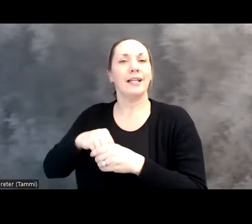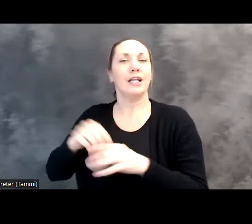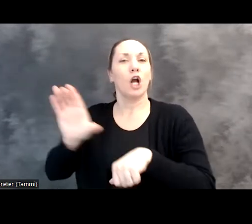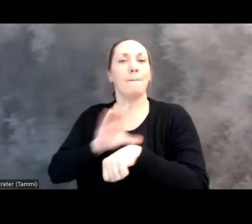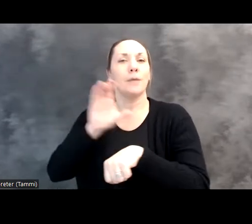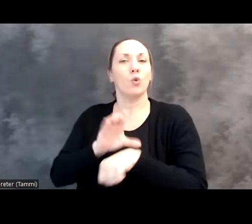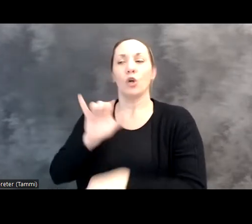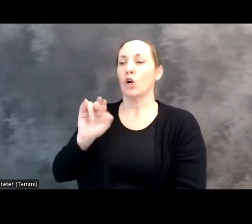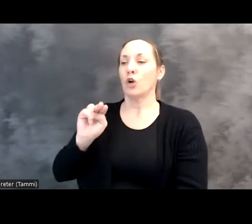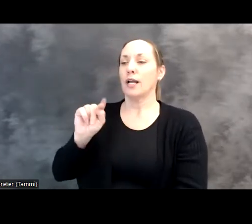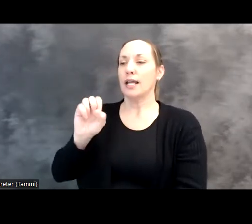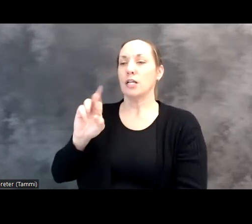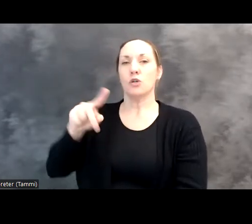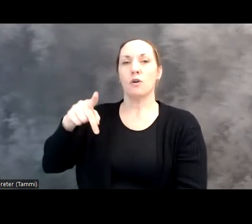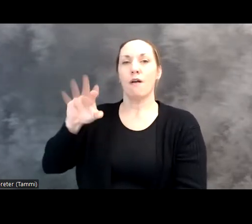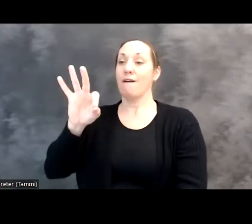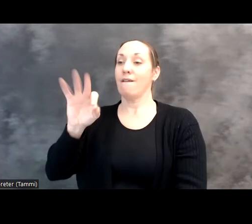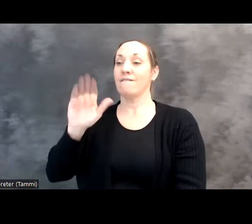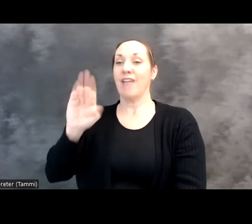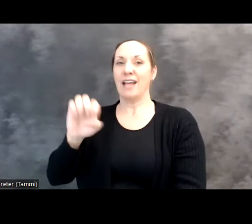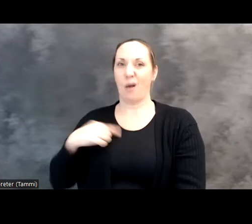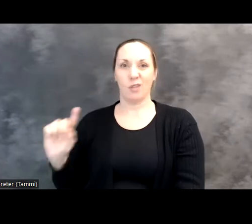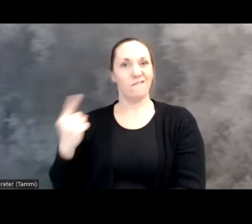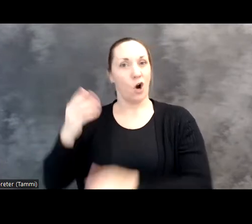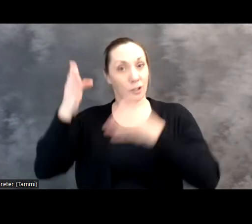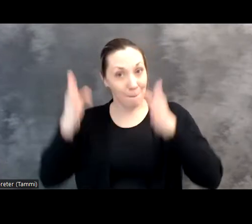was enrolled in a clinical trial using an implanted